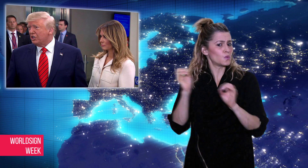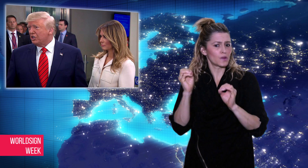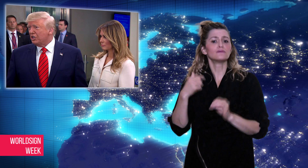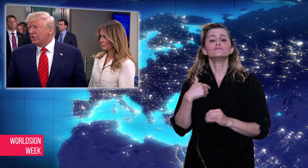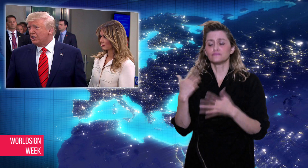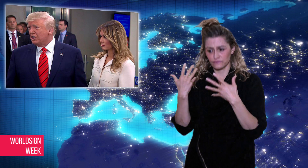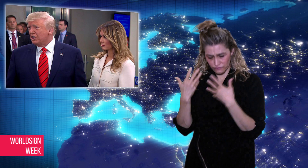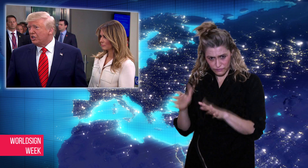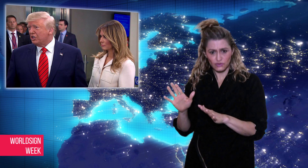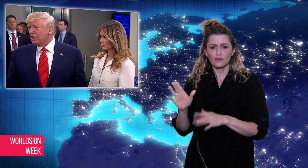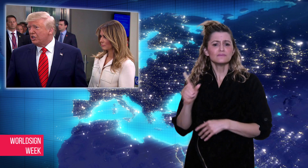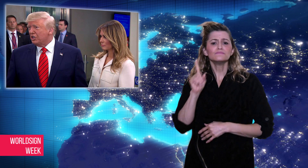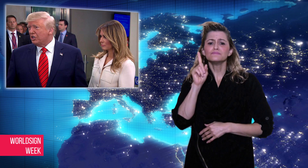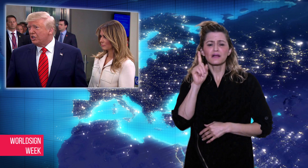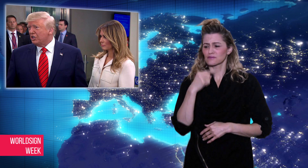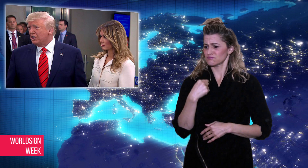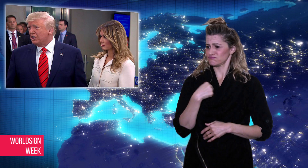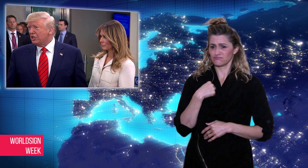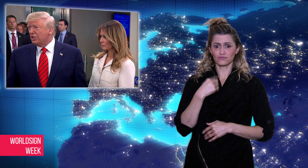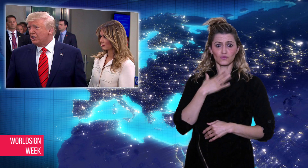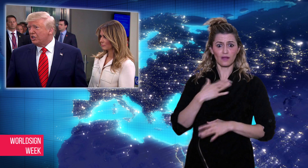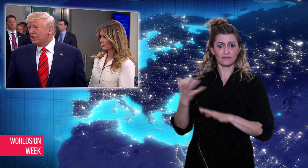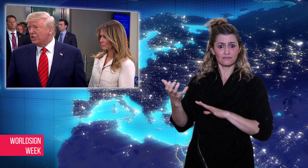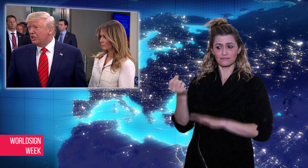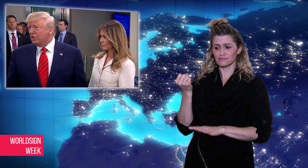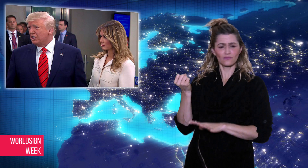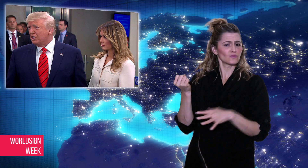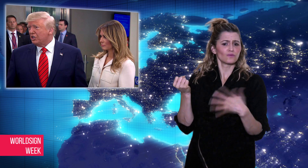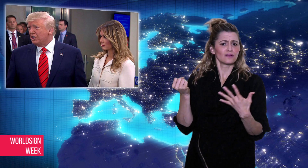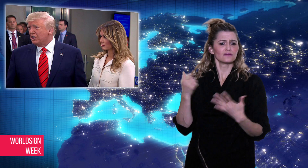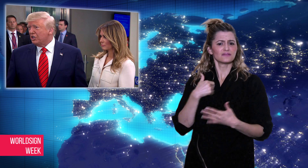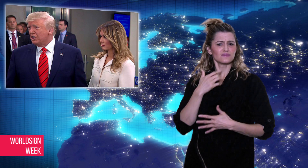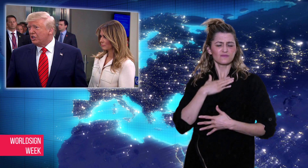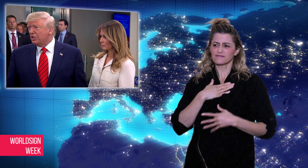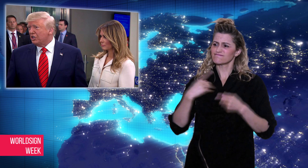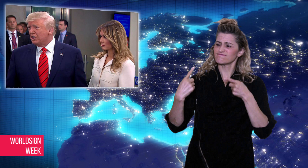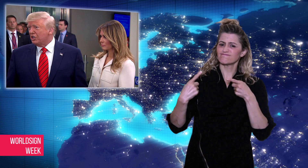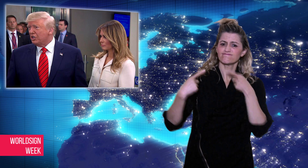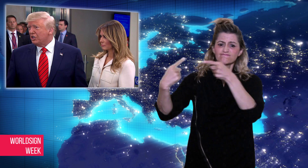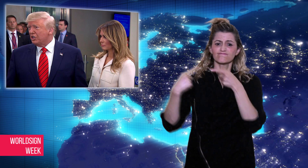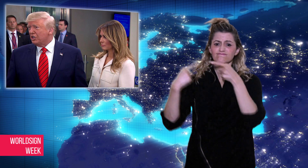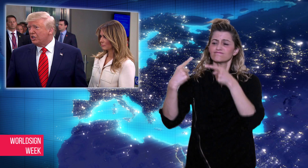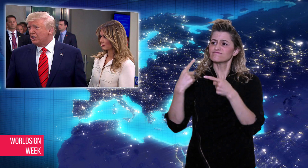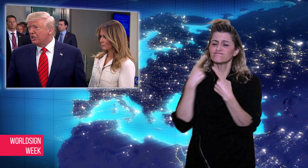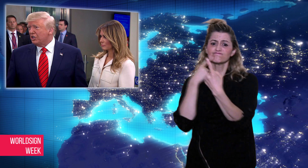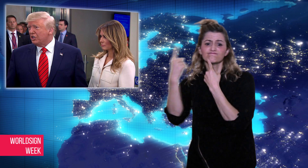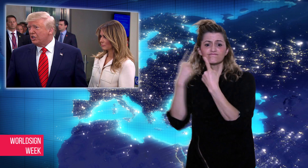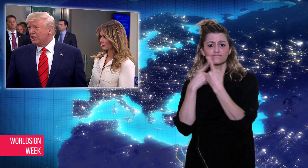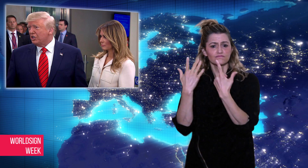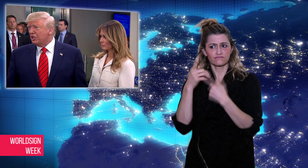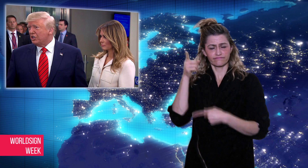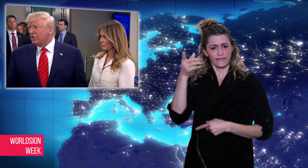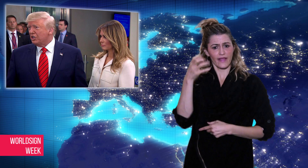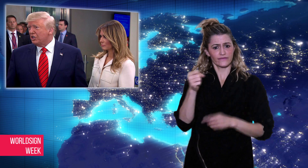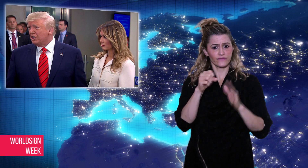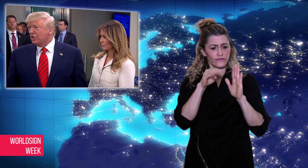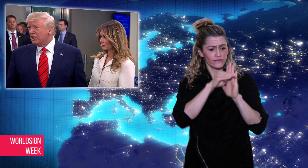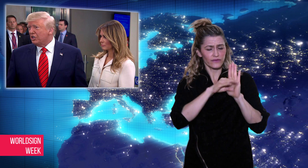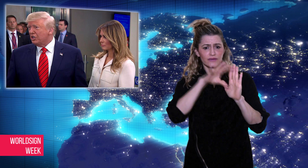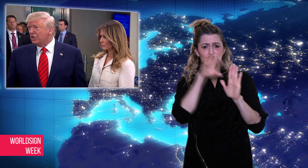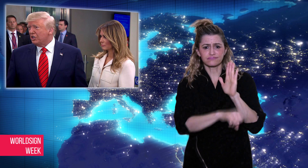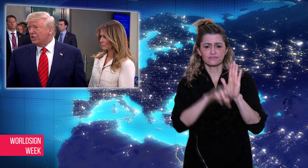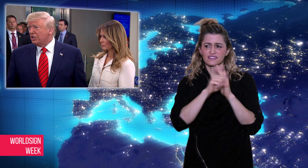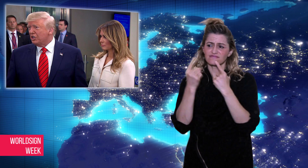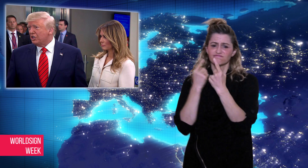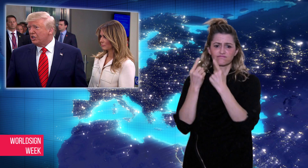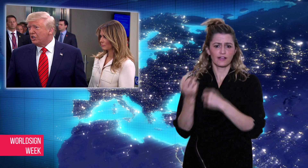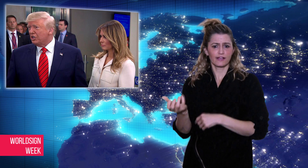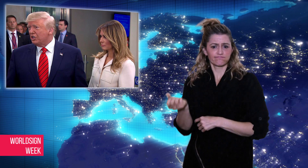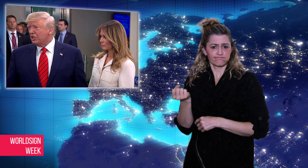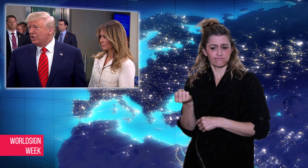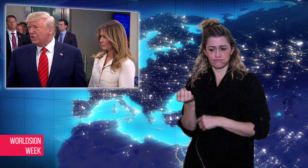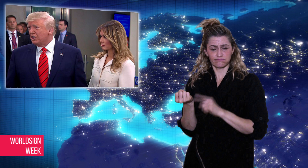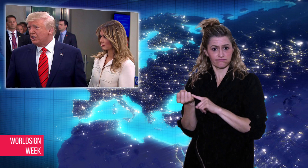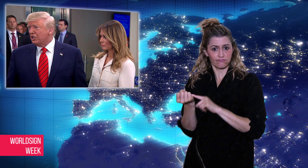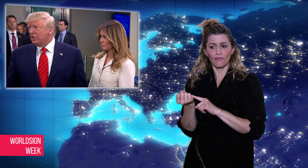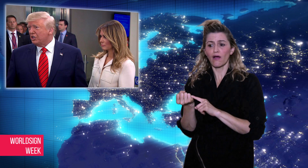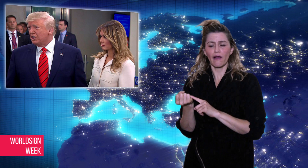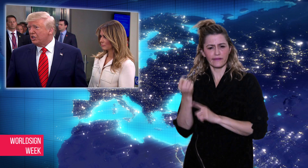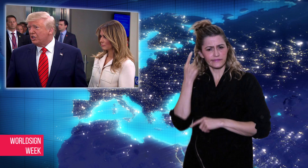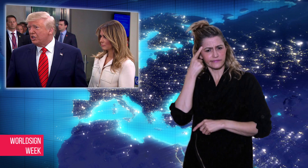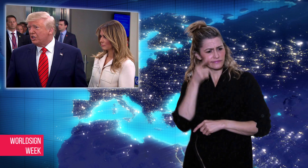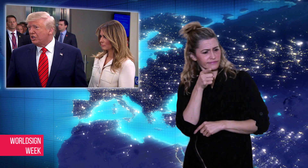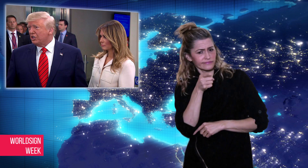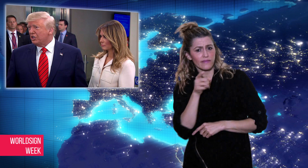the funds, claiming he was only combating corruption